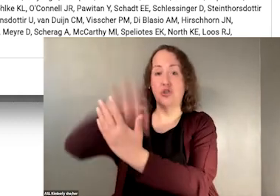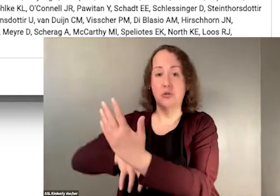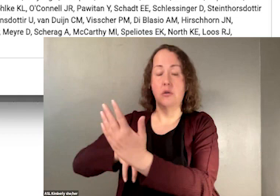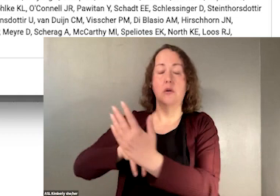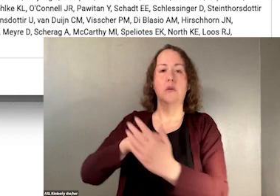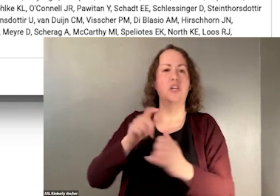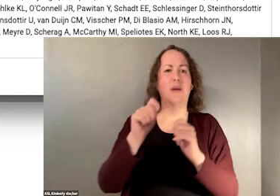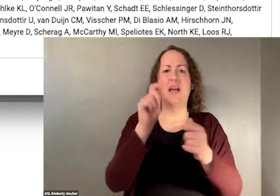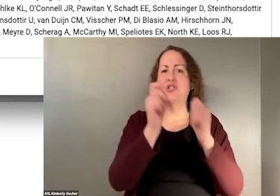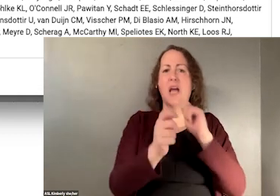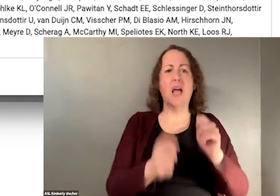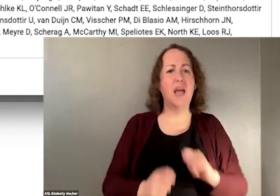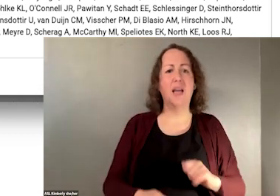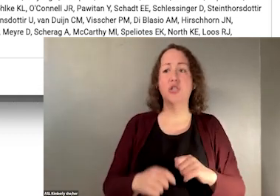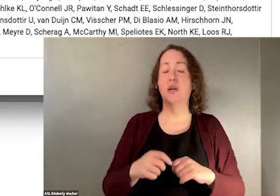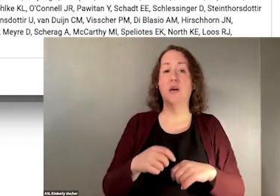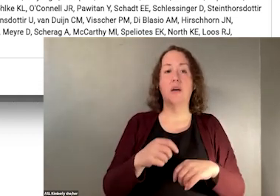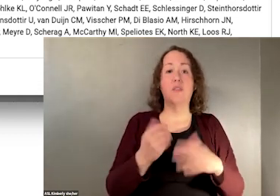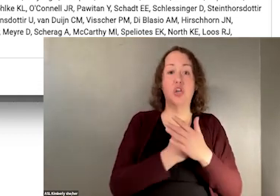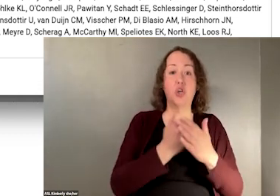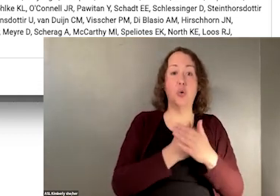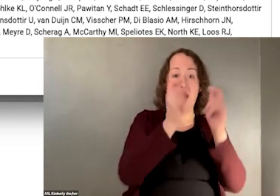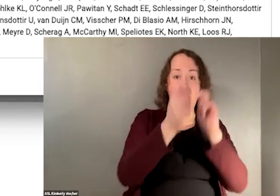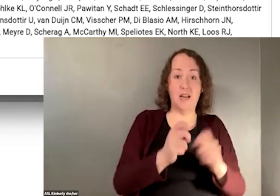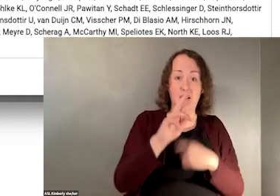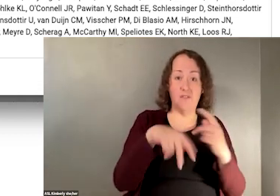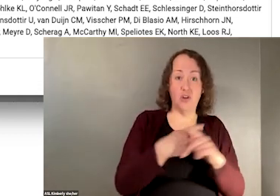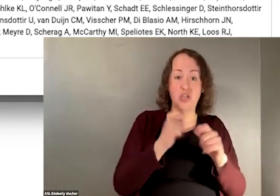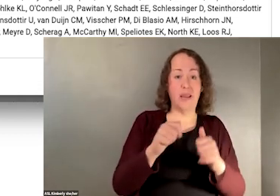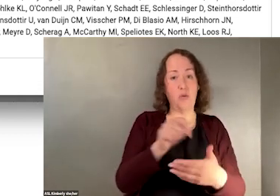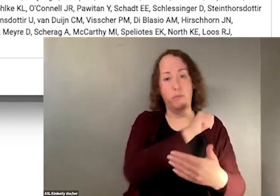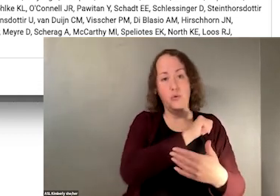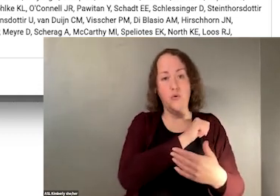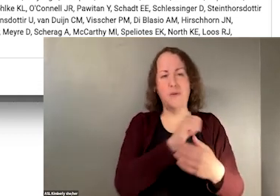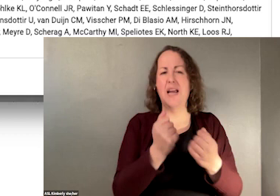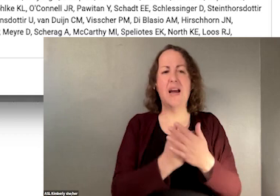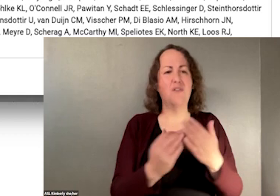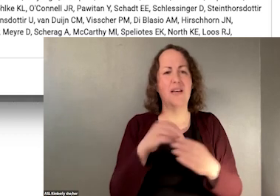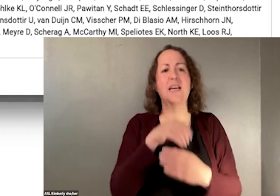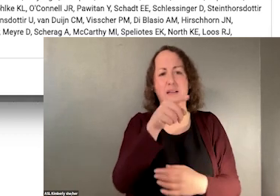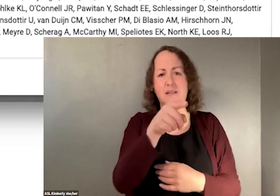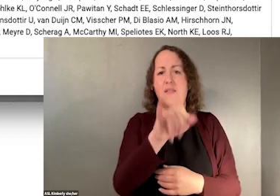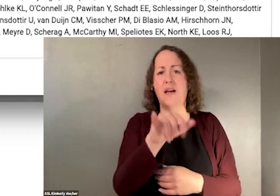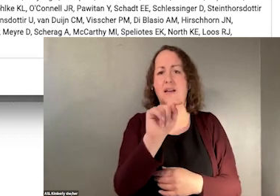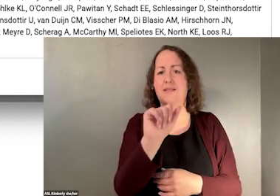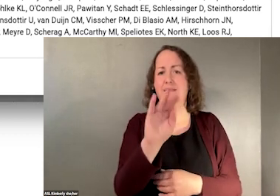You can just remove the edited version. All of this is available in a single tab and it's tested very nicely.